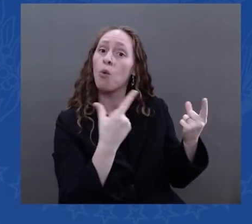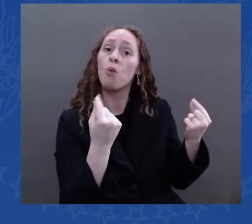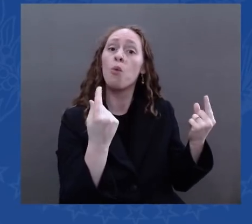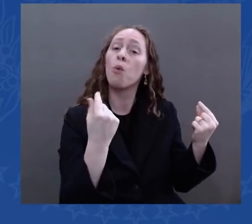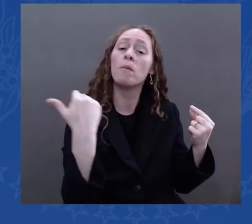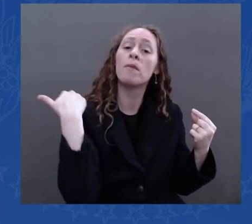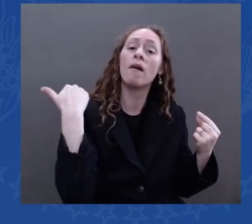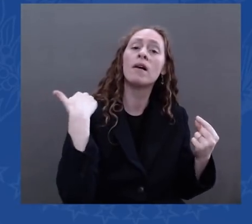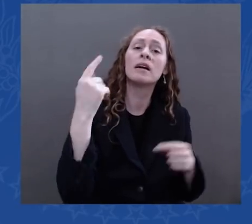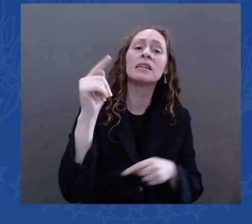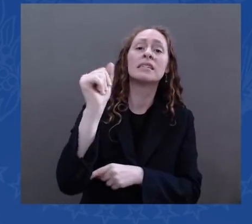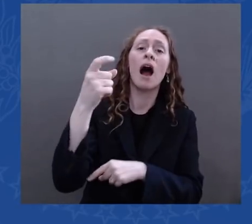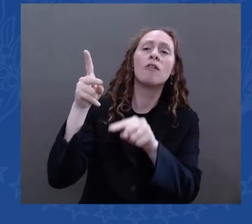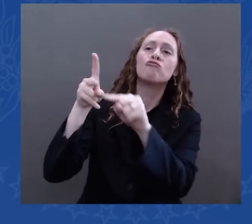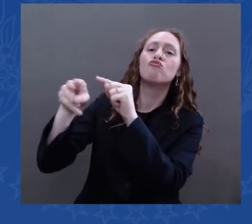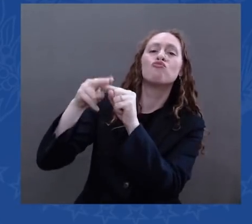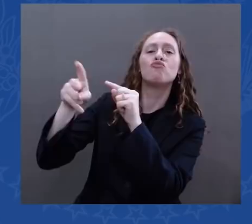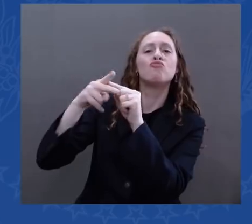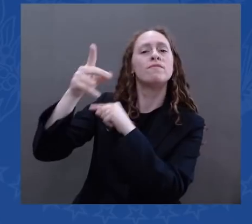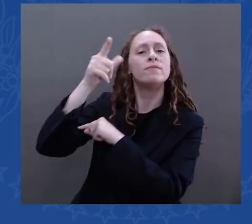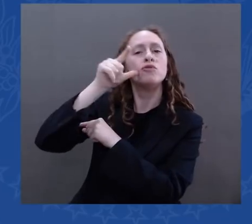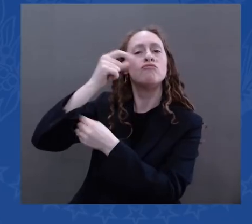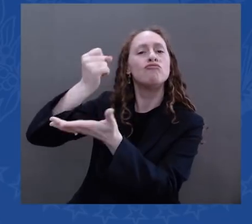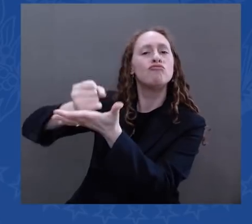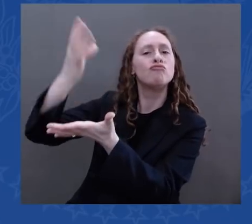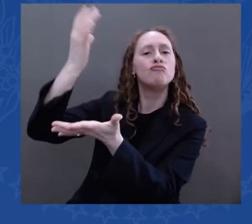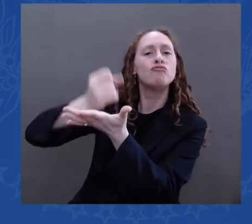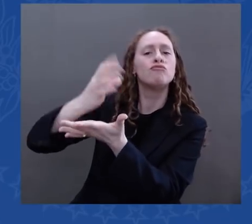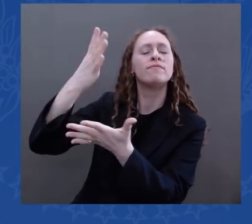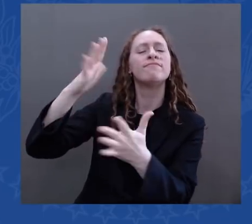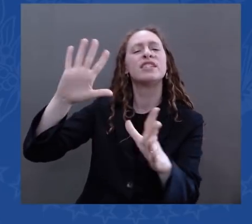Under my plan, as I said, no one making less than $400,000 a year